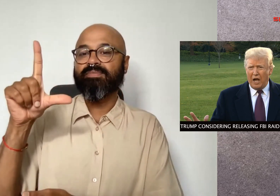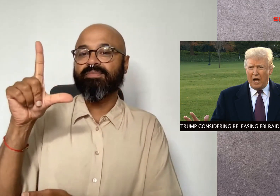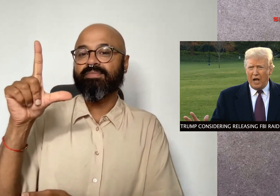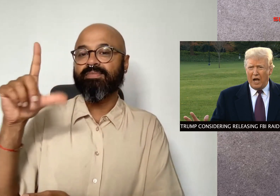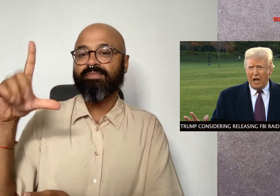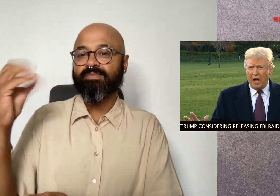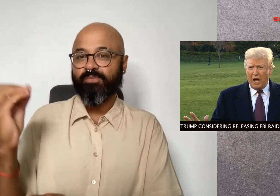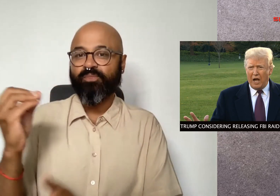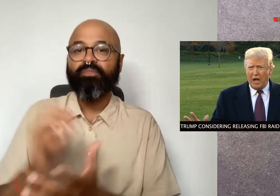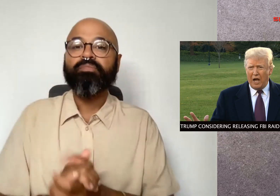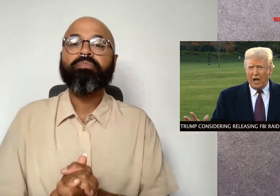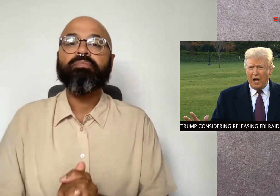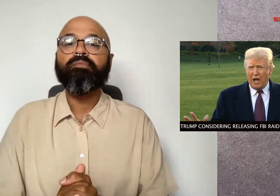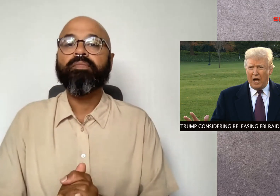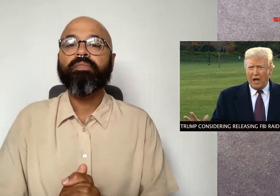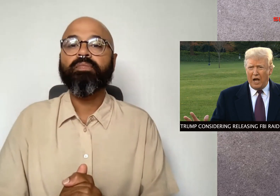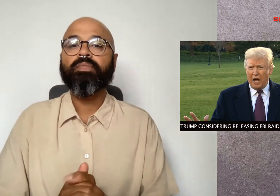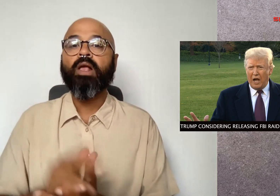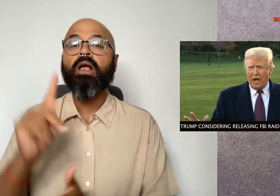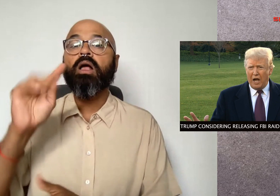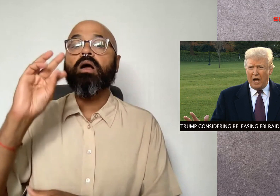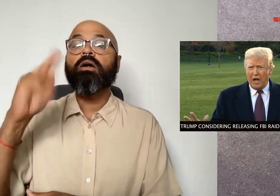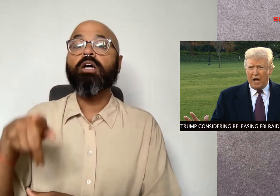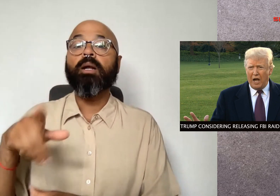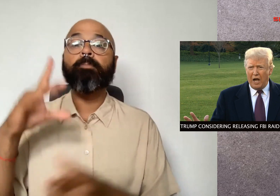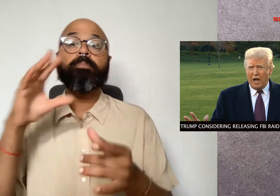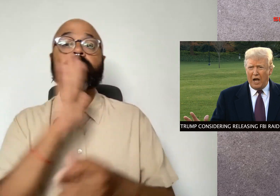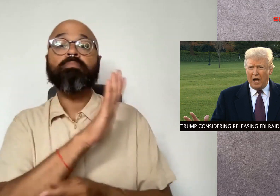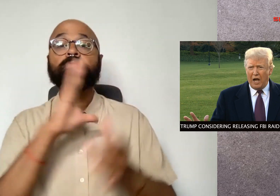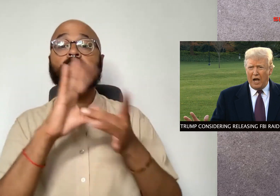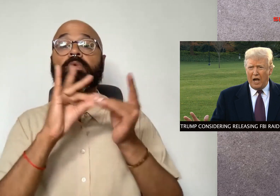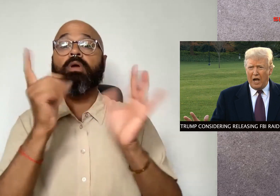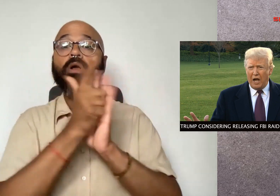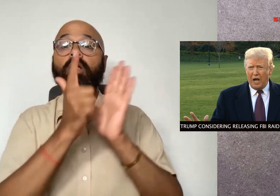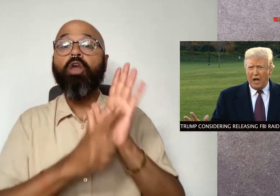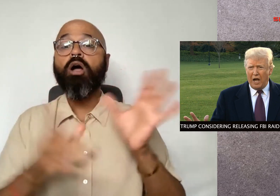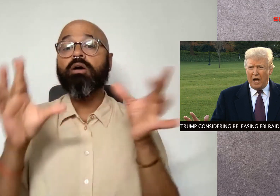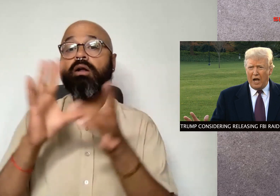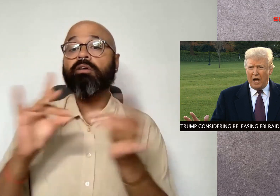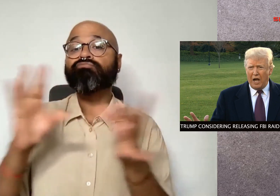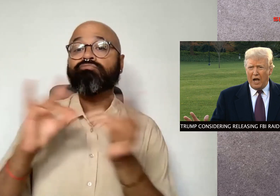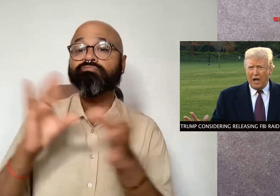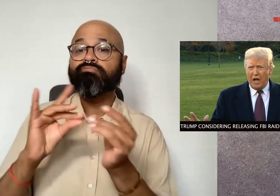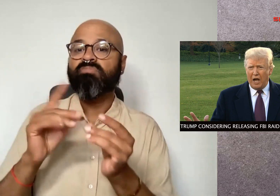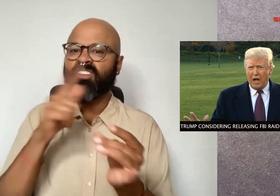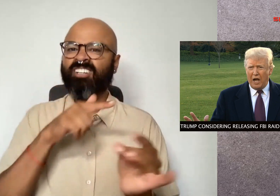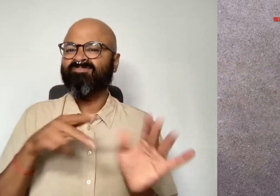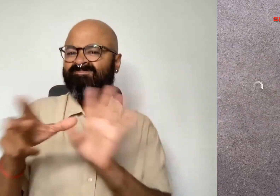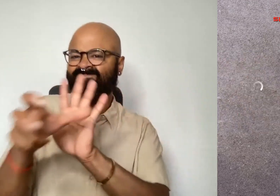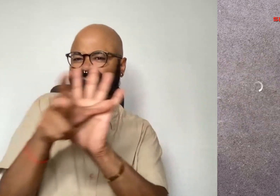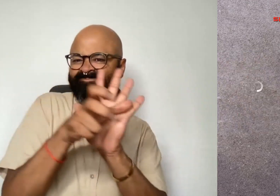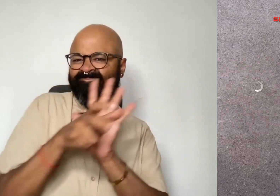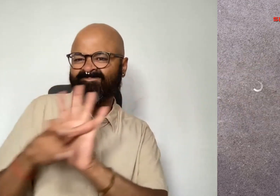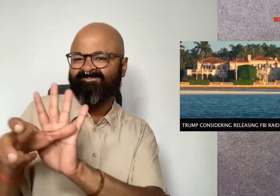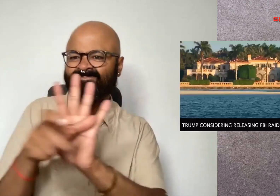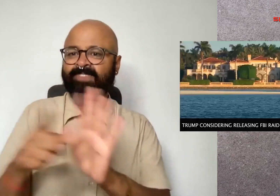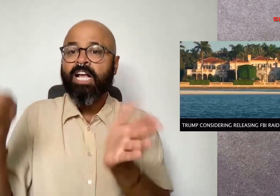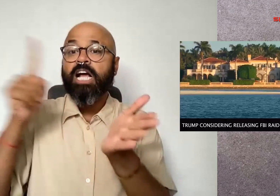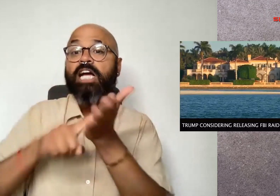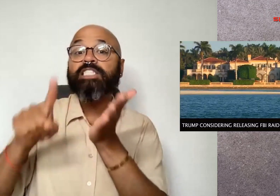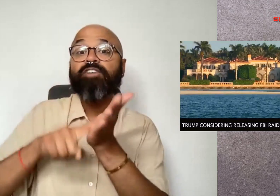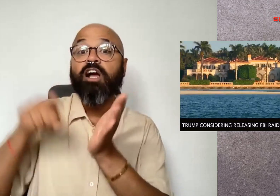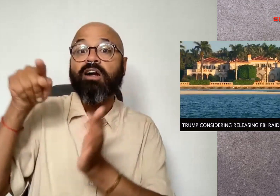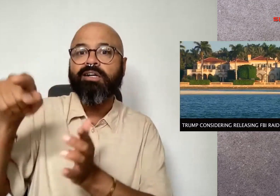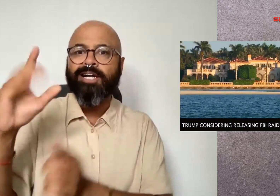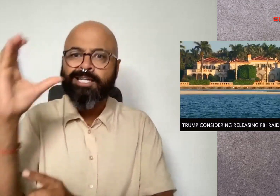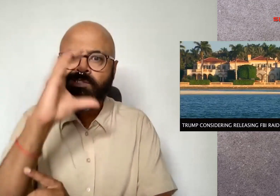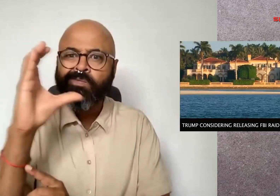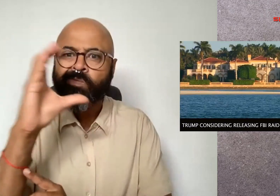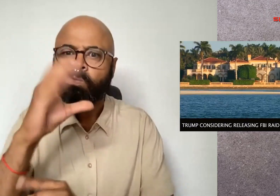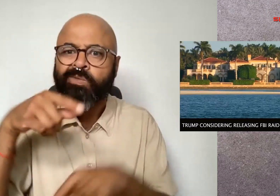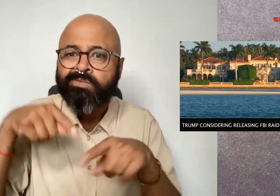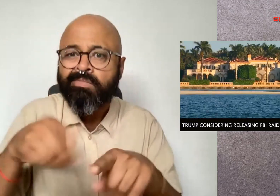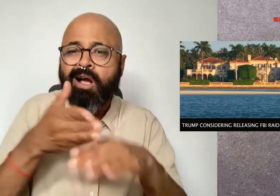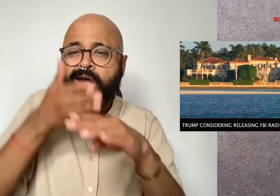home last week Trump and his lawyers say they recorded investigators